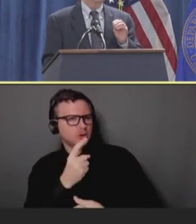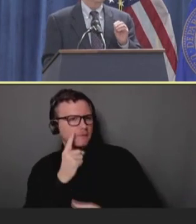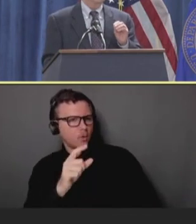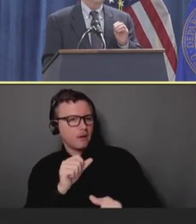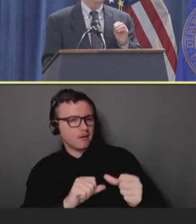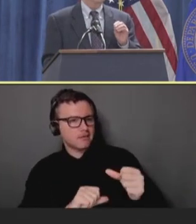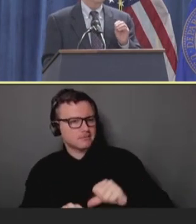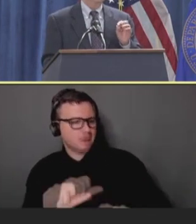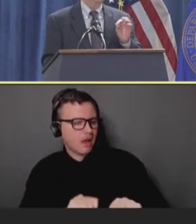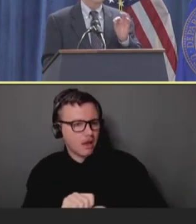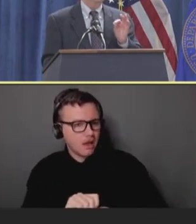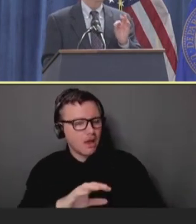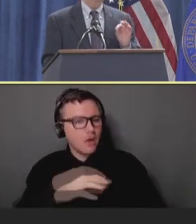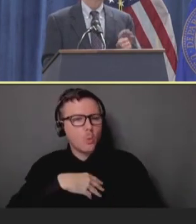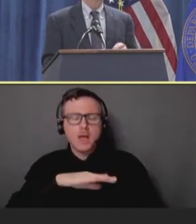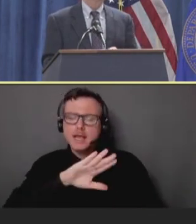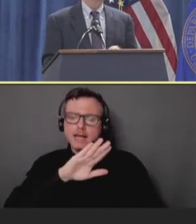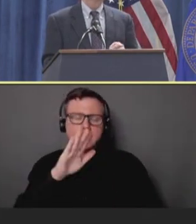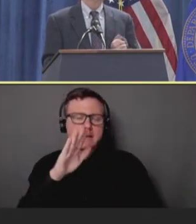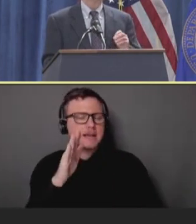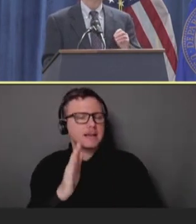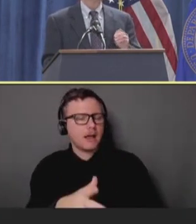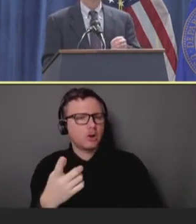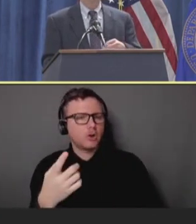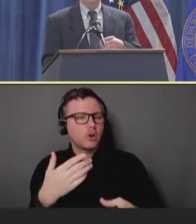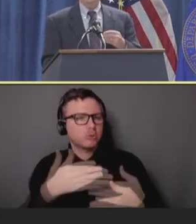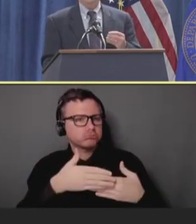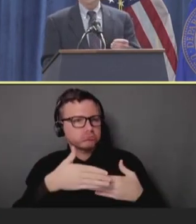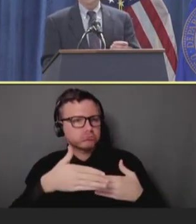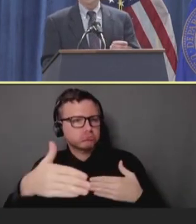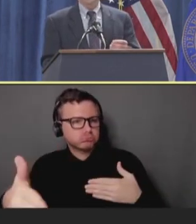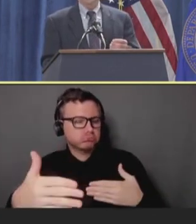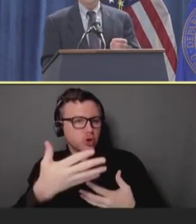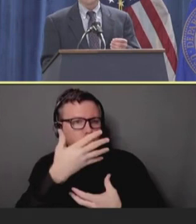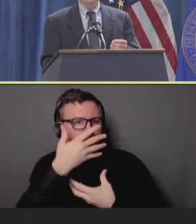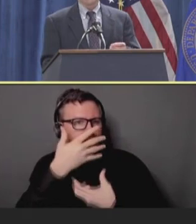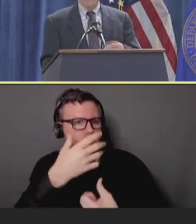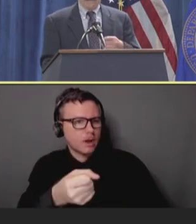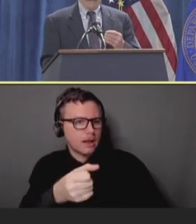future than at this particular moment. Vaccines were coming out.